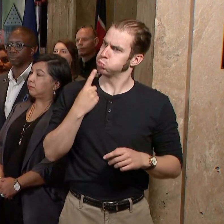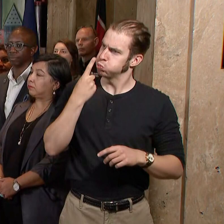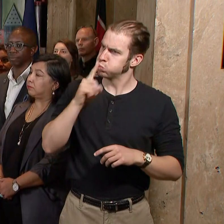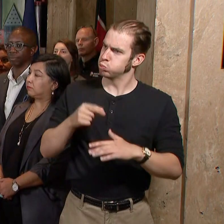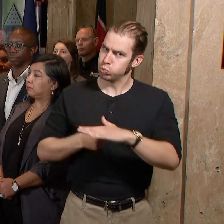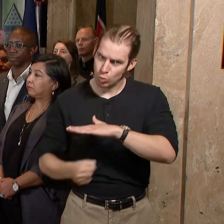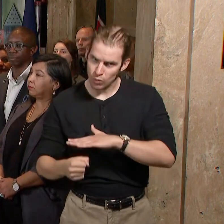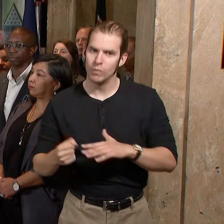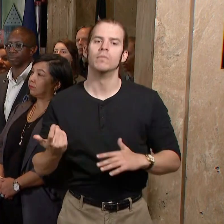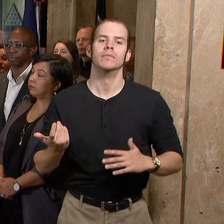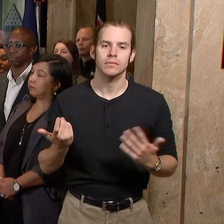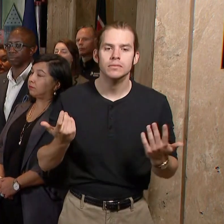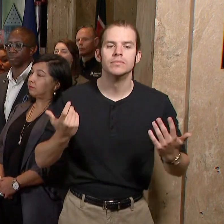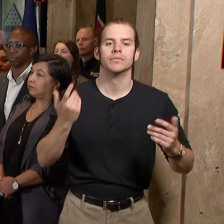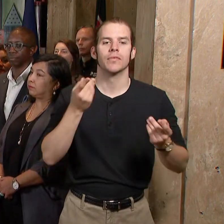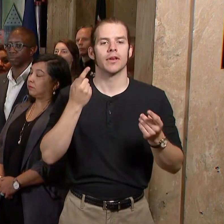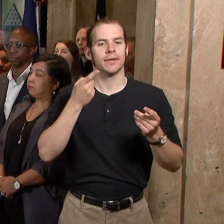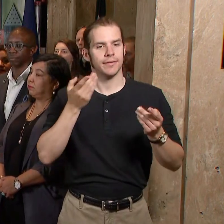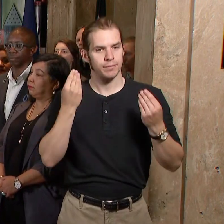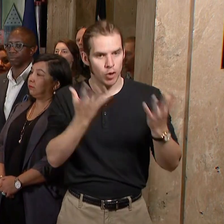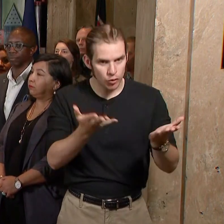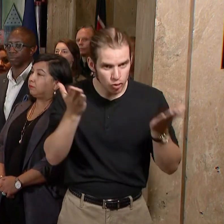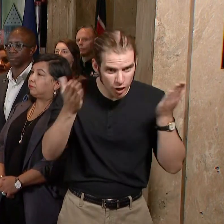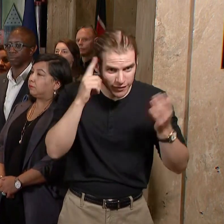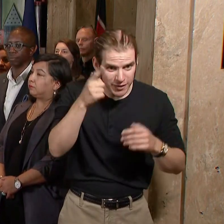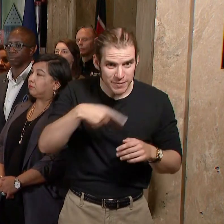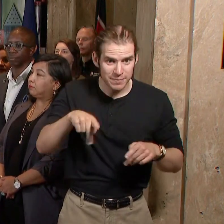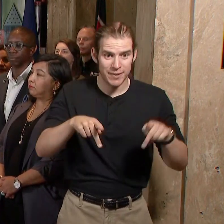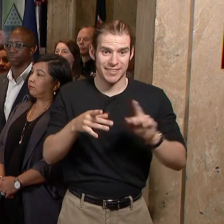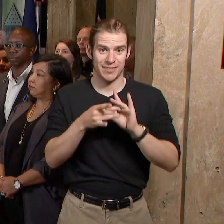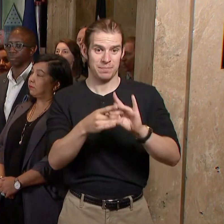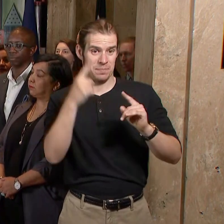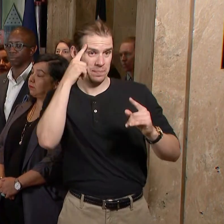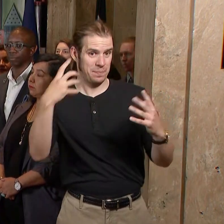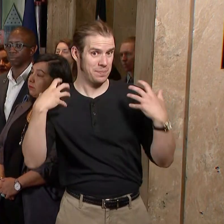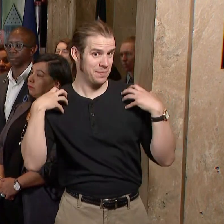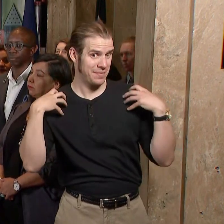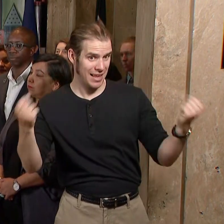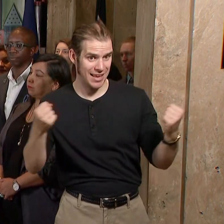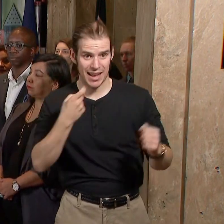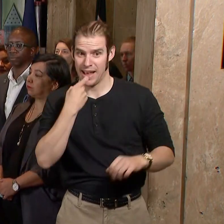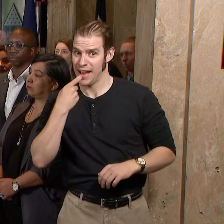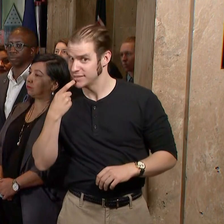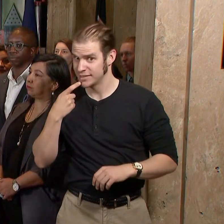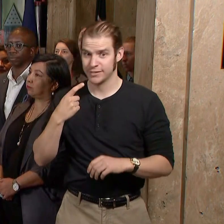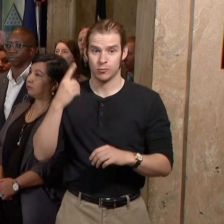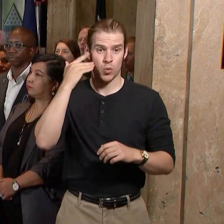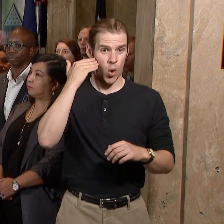who have the most acute needs around mental health and and addictions. We know those needs are present, but we have real evidence to support